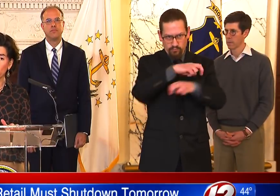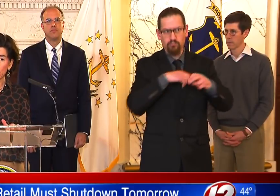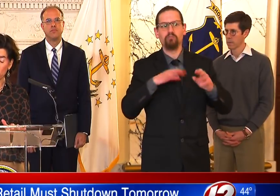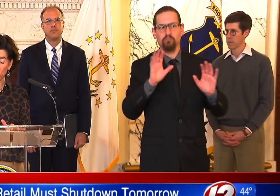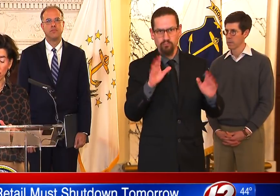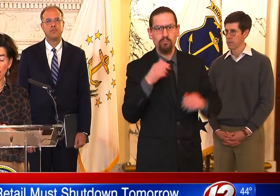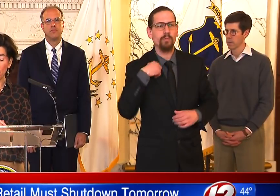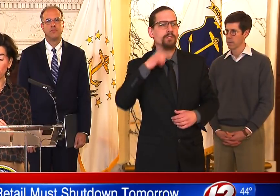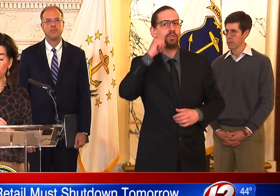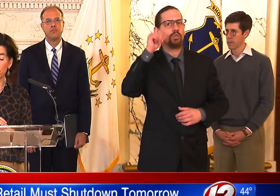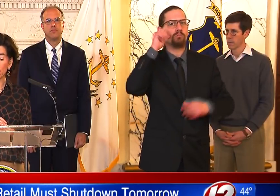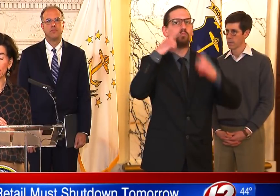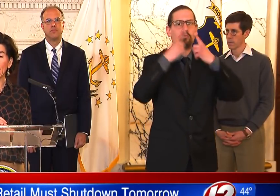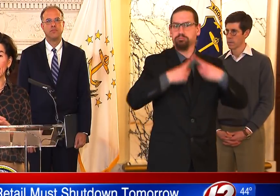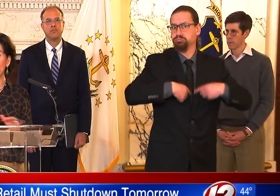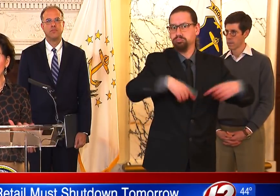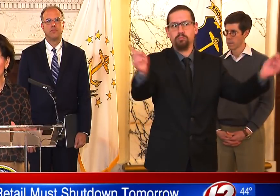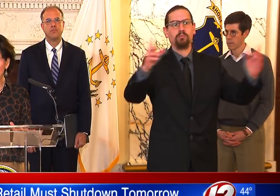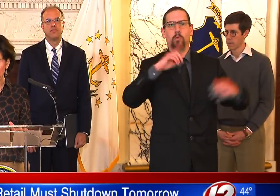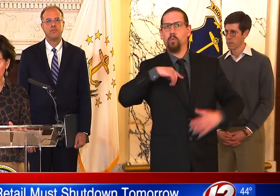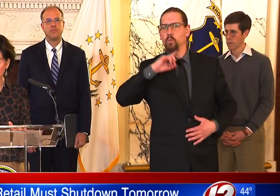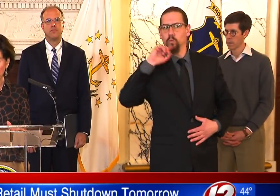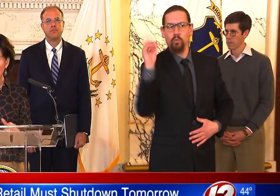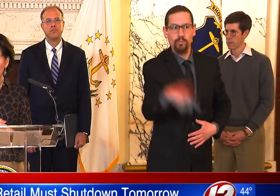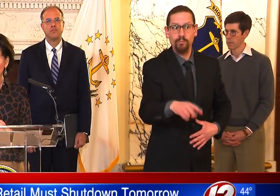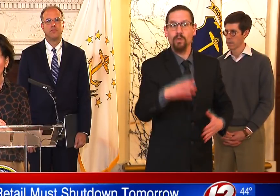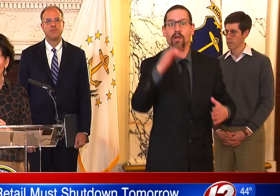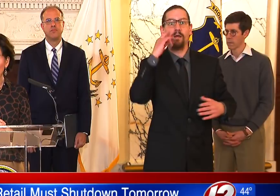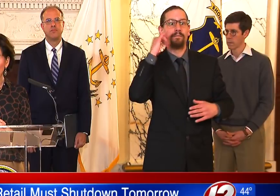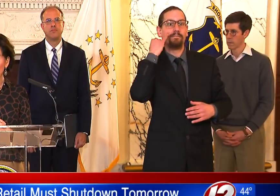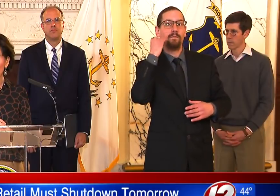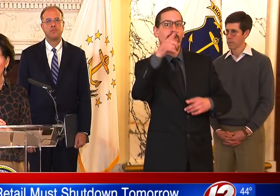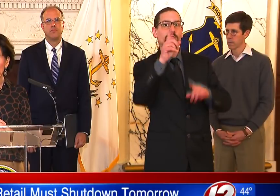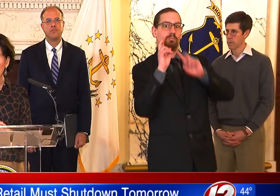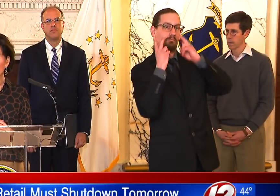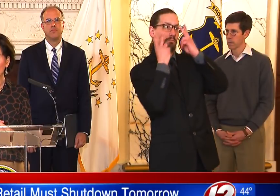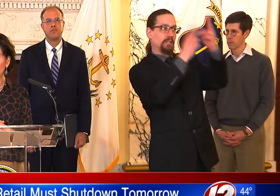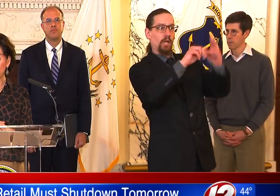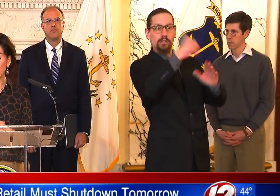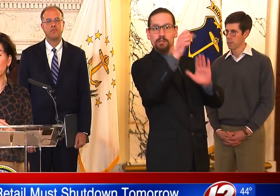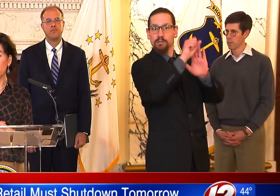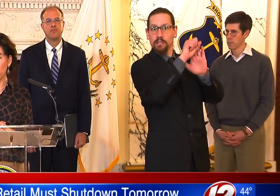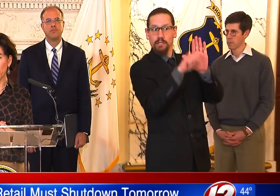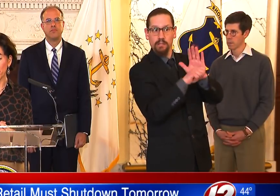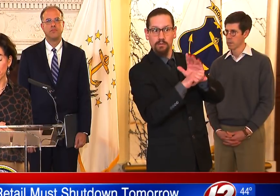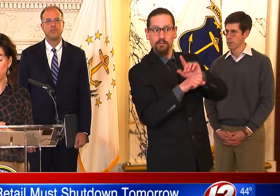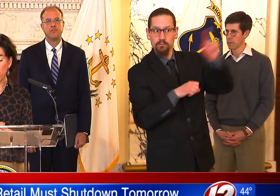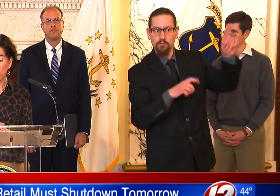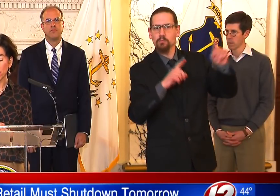ANNOUNCED -- I SIGNED AN EXECUTIVE ORDER SAYING ANY PERSON COMING TO RHODE ISLAND BY